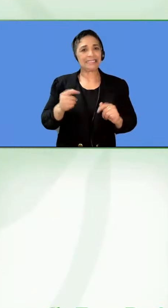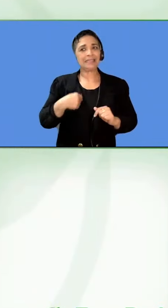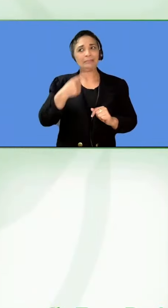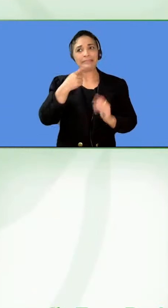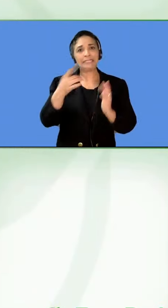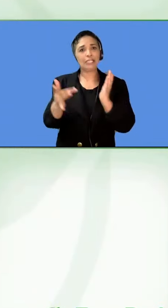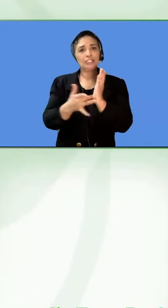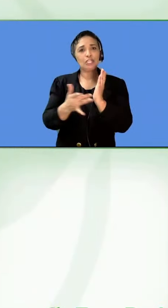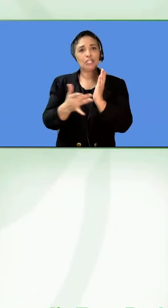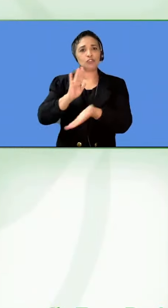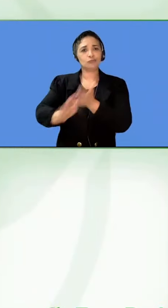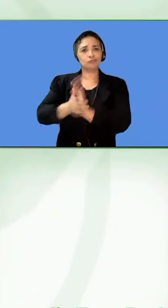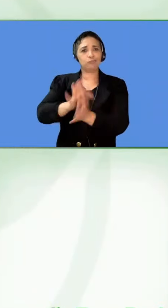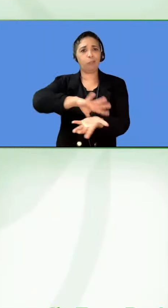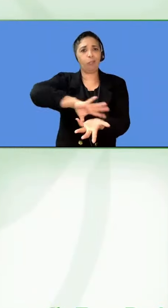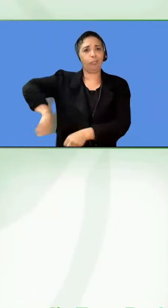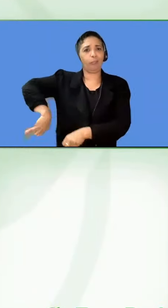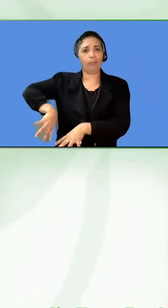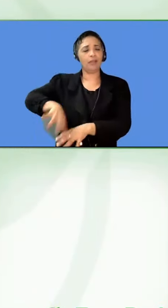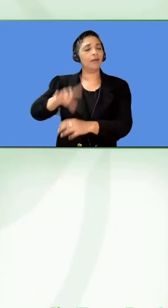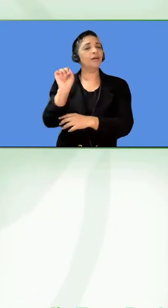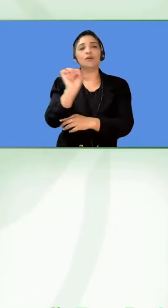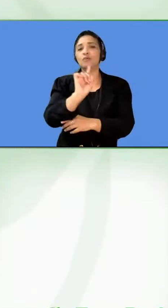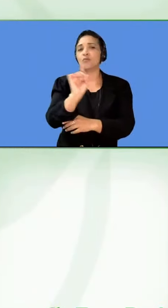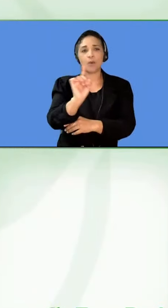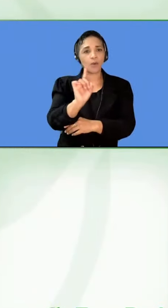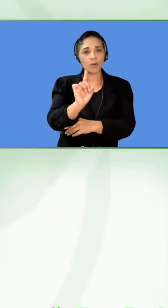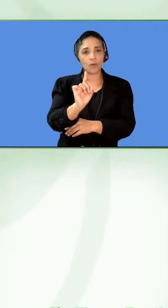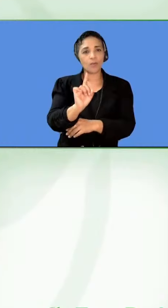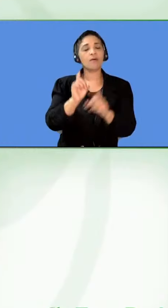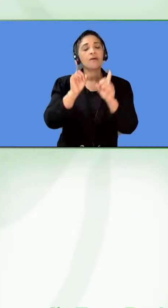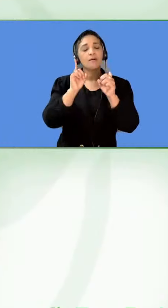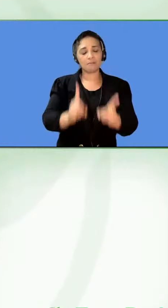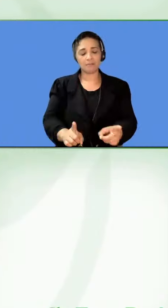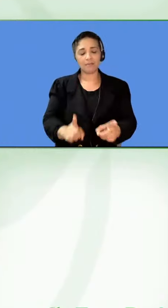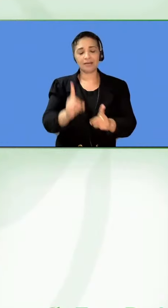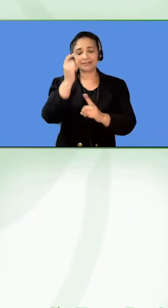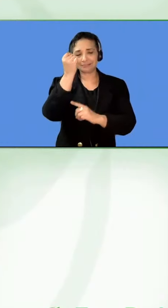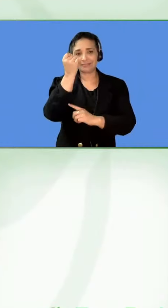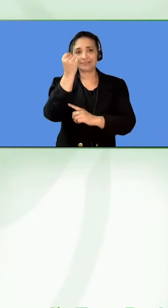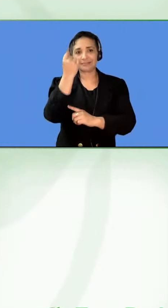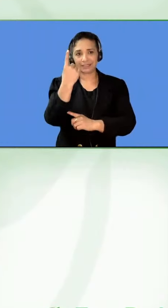I just want to make sure that people don't forget that Braille itself is also important.